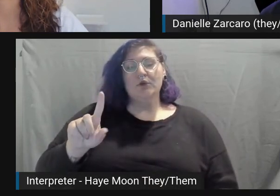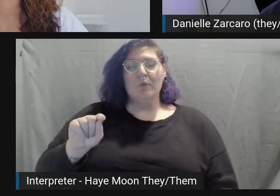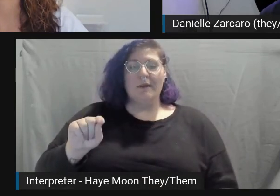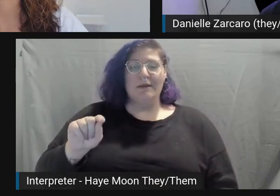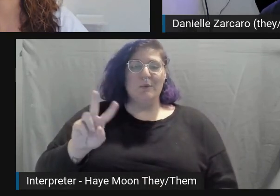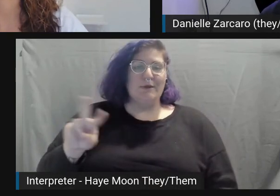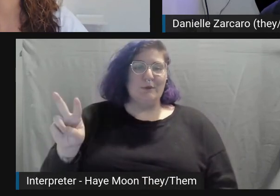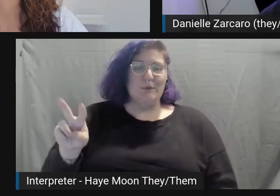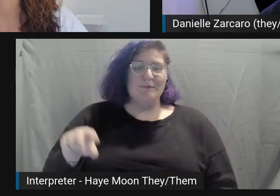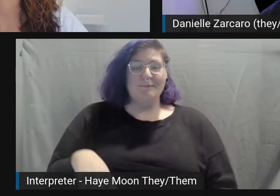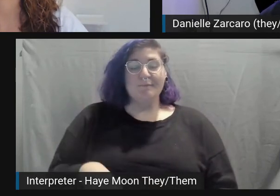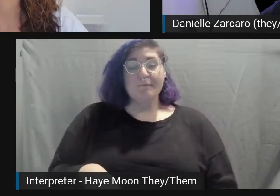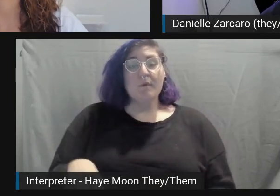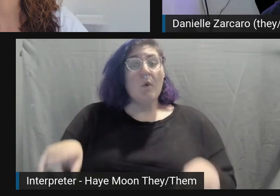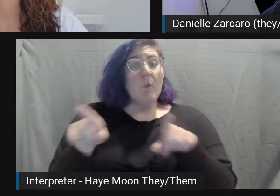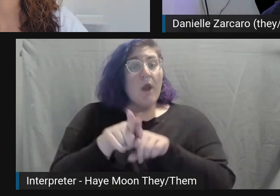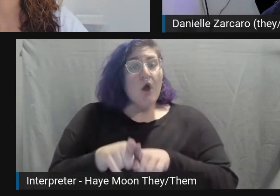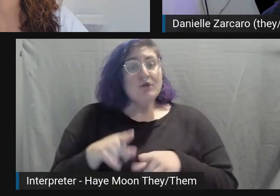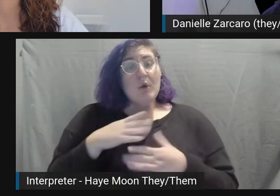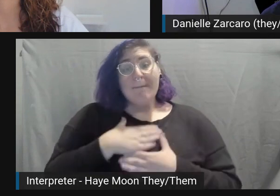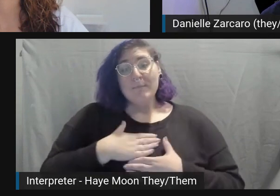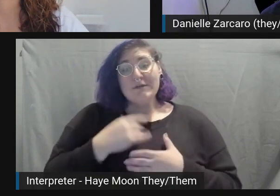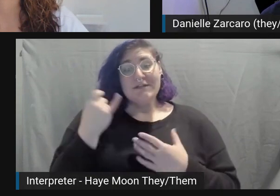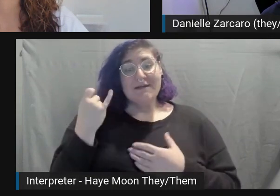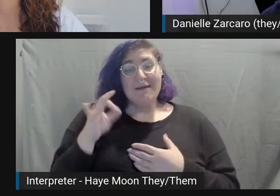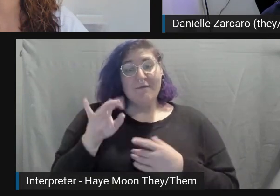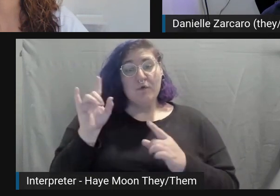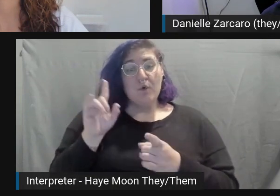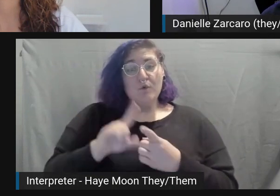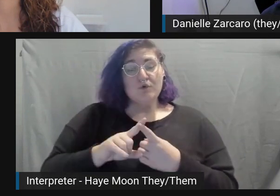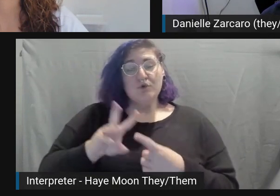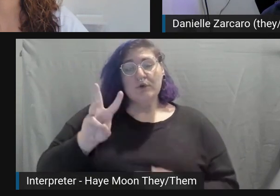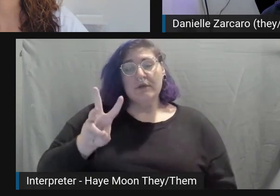We also appreciate it if you go to wpaccessibility.day/feedback